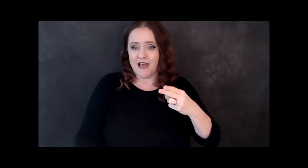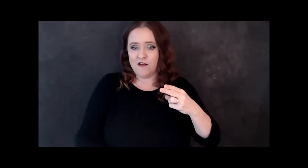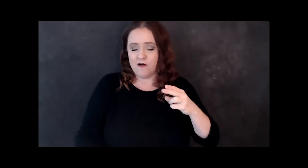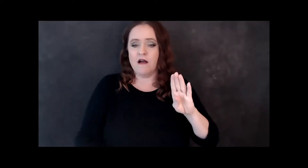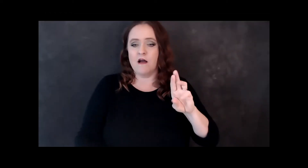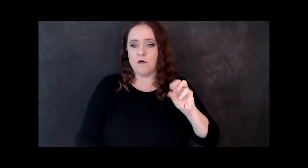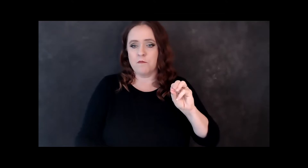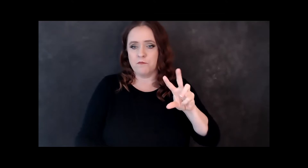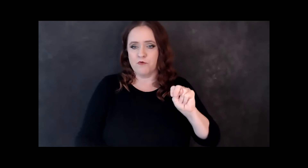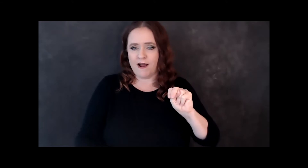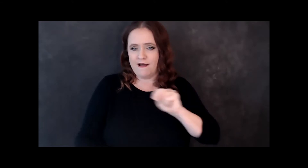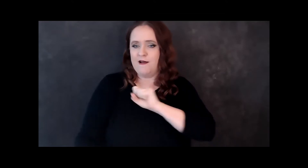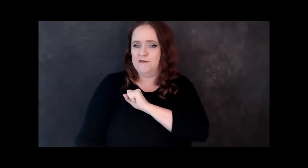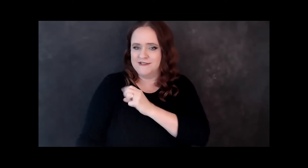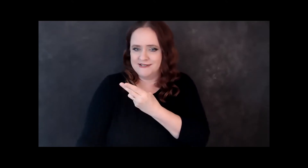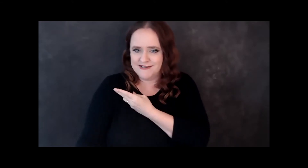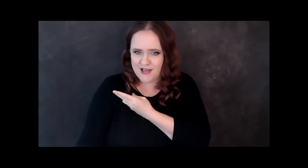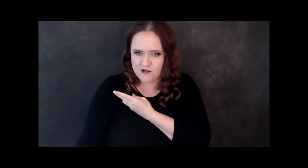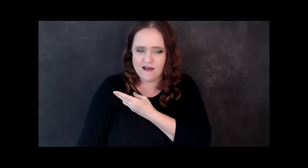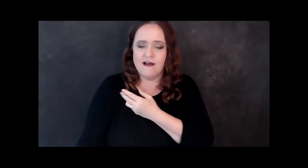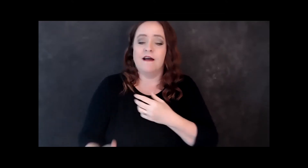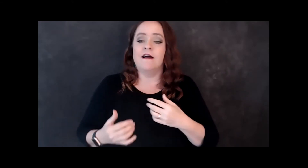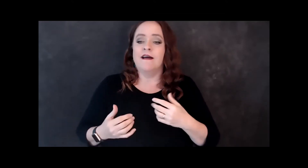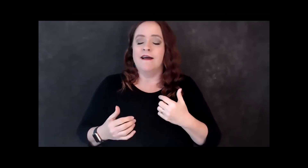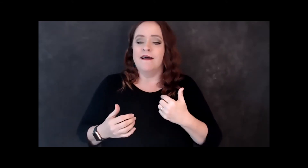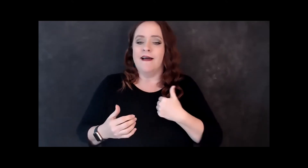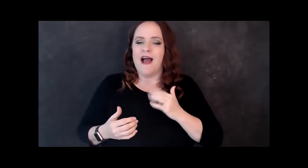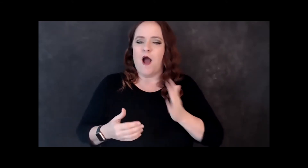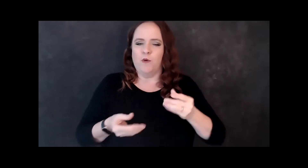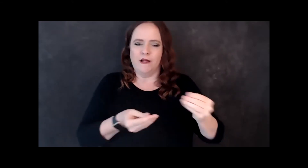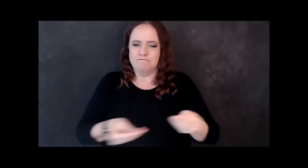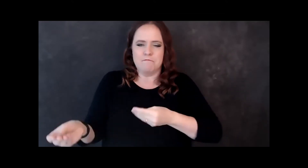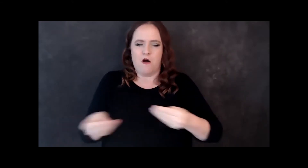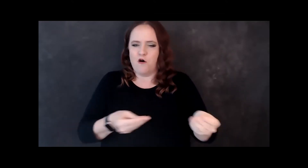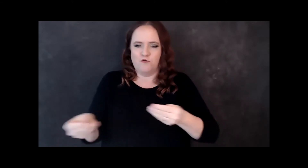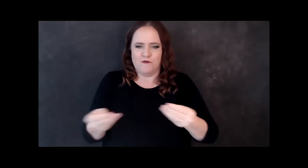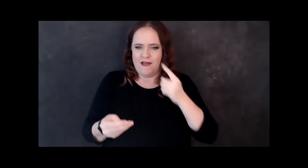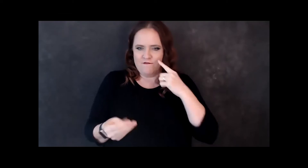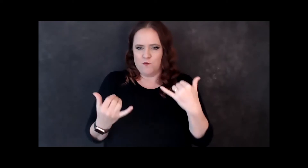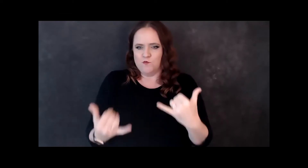Let me take a moment to introduce myself, I'm Sarah Brown, this is my sign name S and an H on your chest.